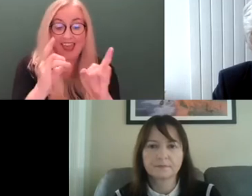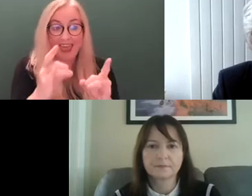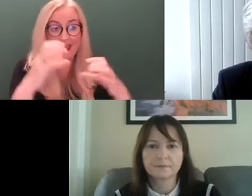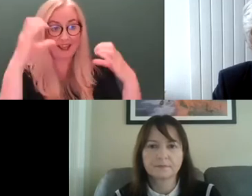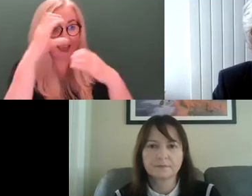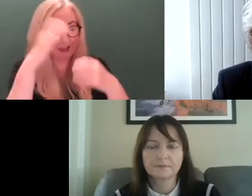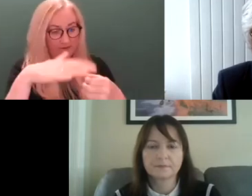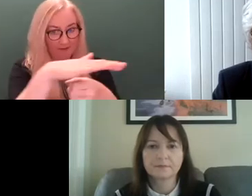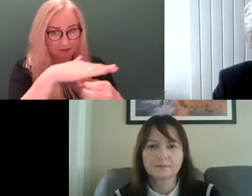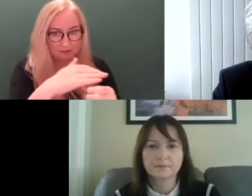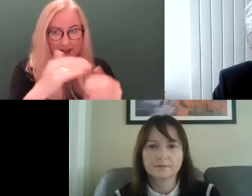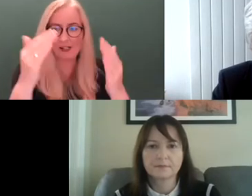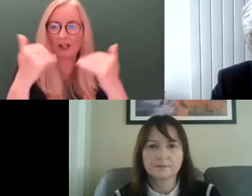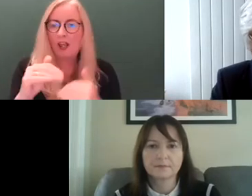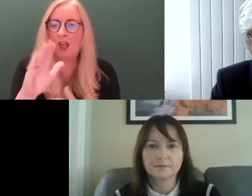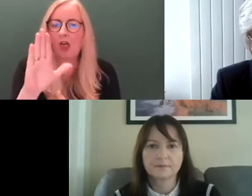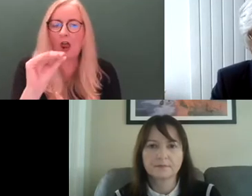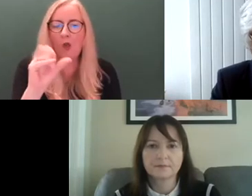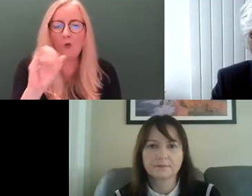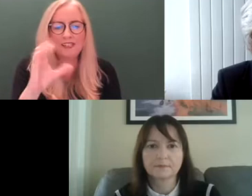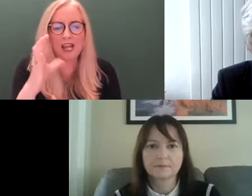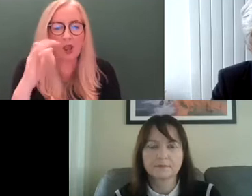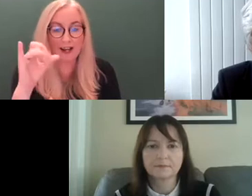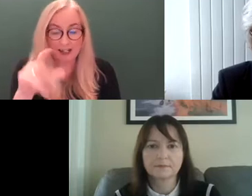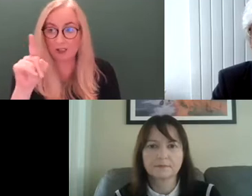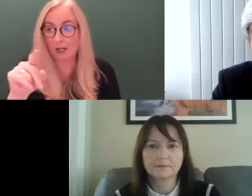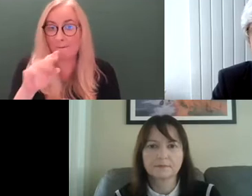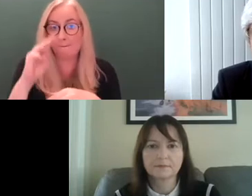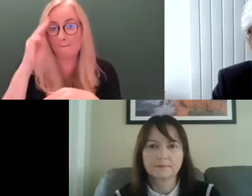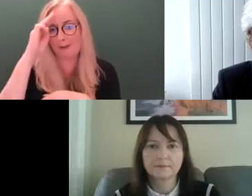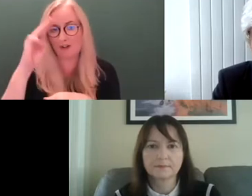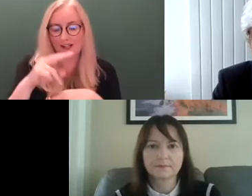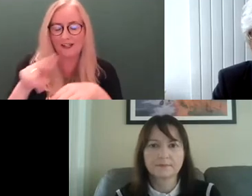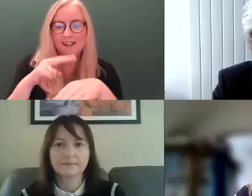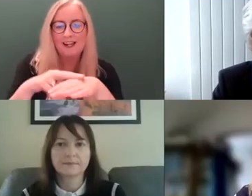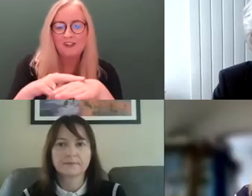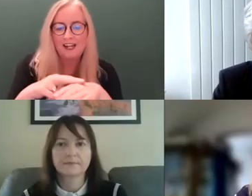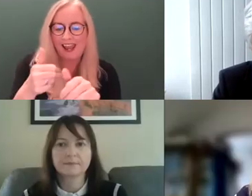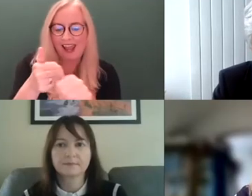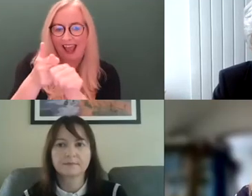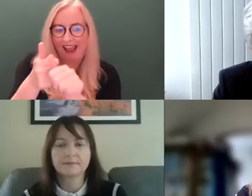Then we have Louise Loughlin who is the national manager of the National Advocacy Service